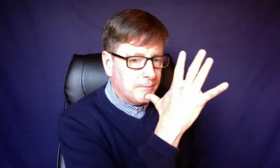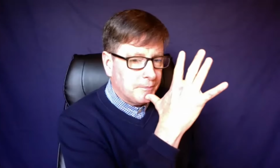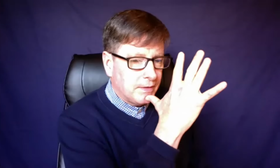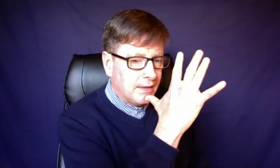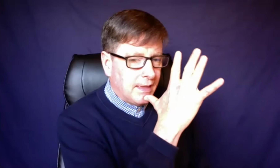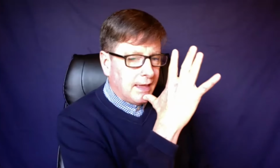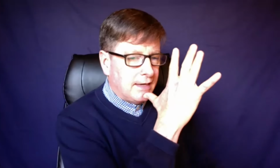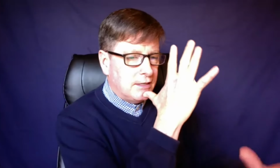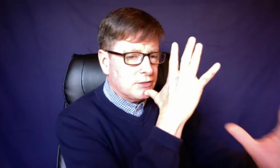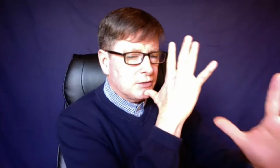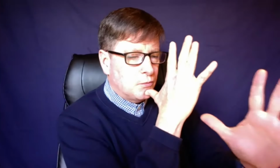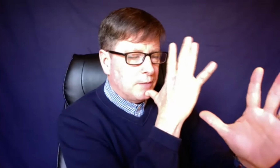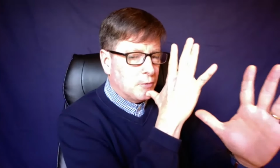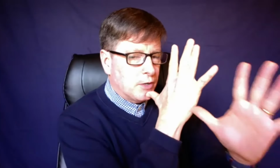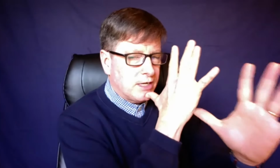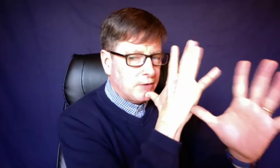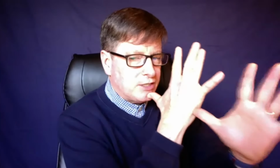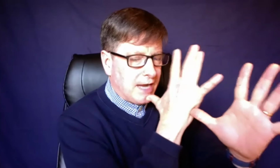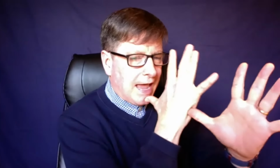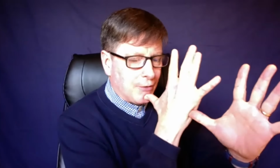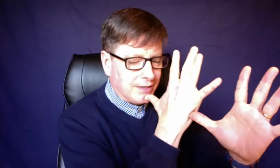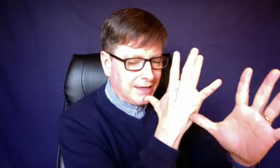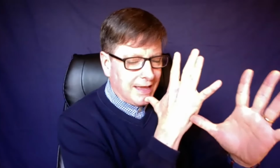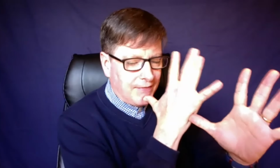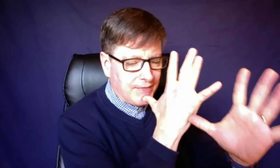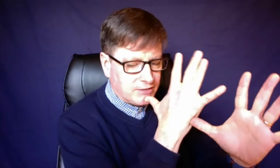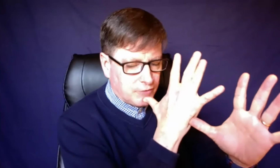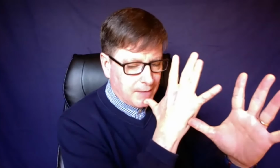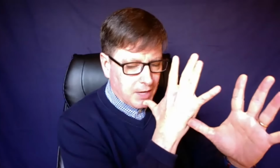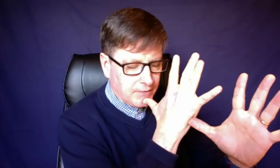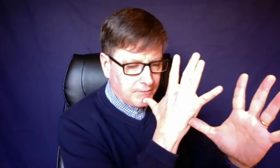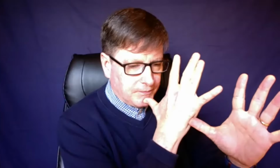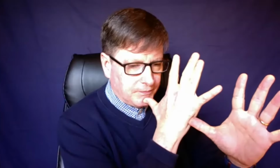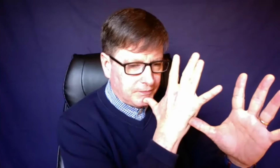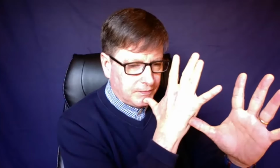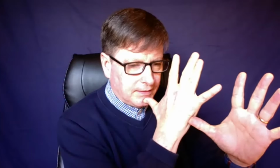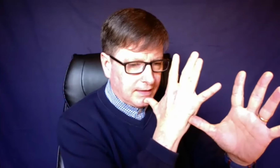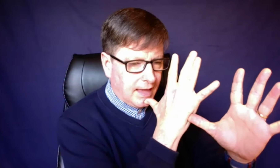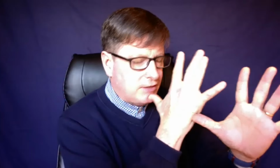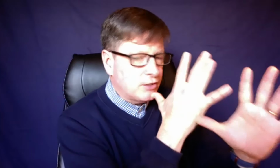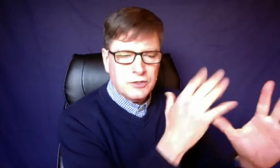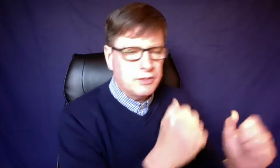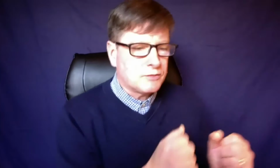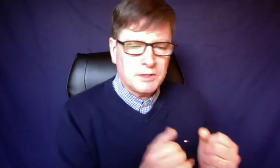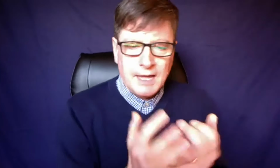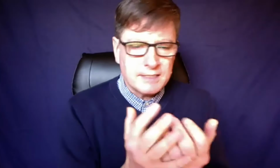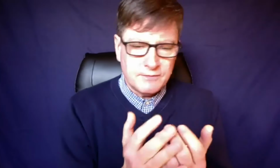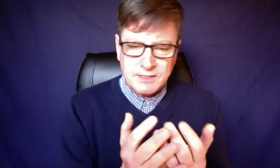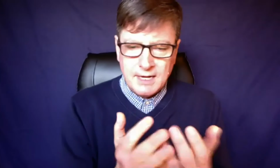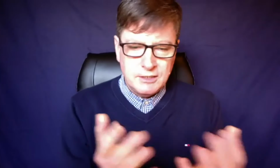chin, we put the two generations together and have them touch so here's mom and here's one more